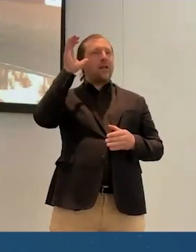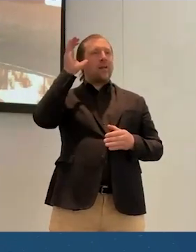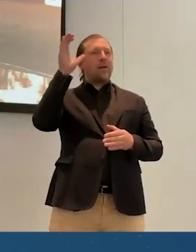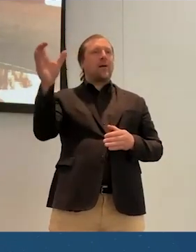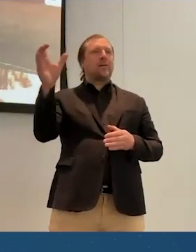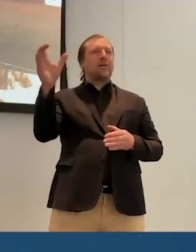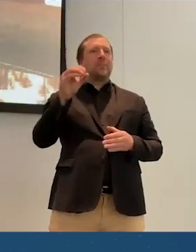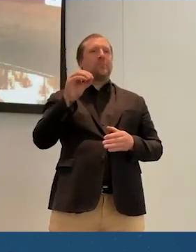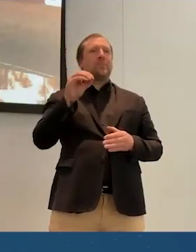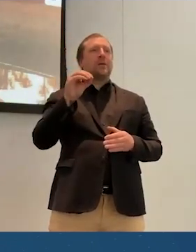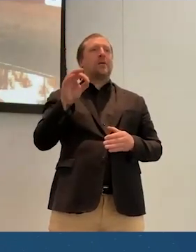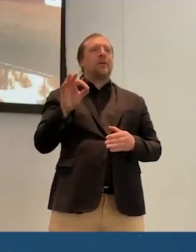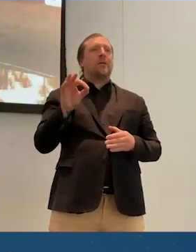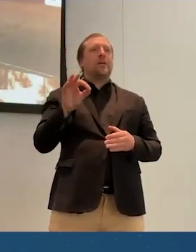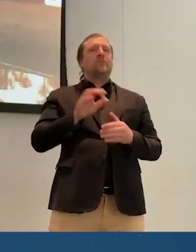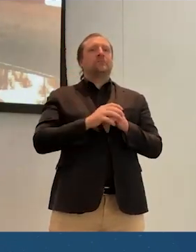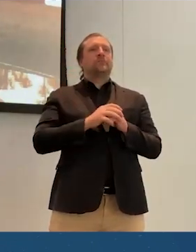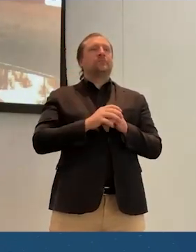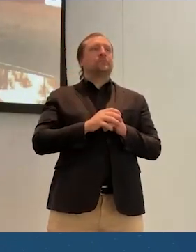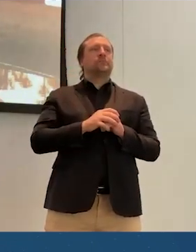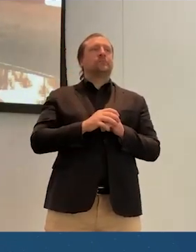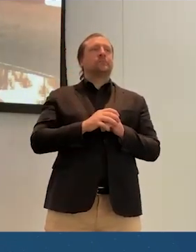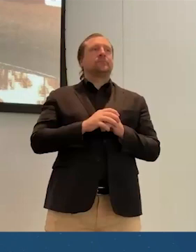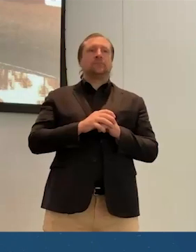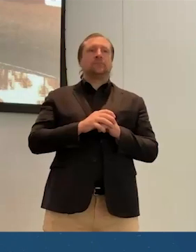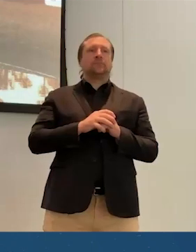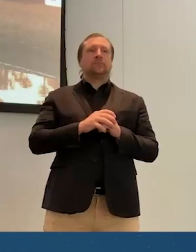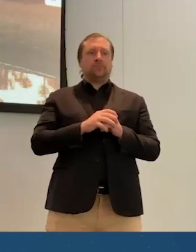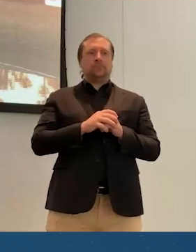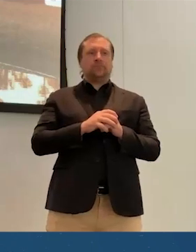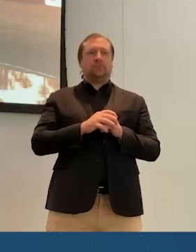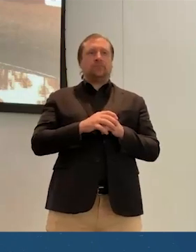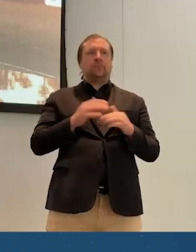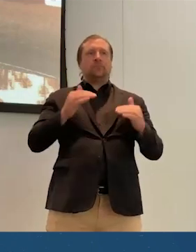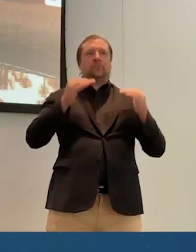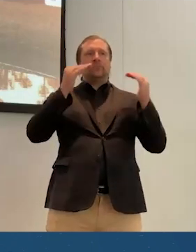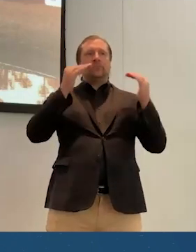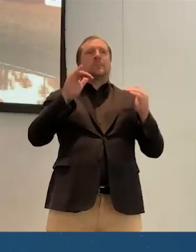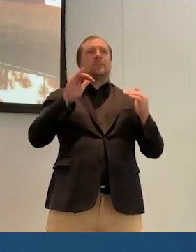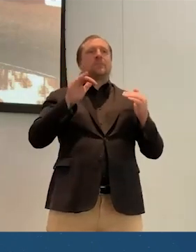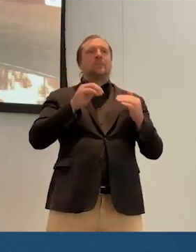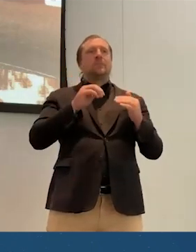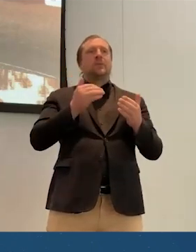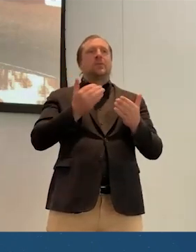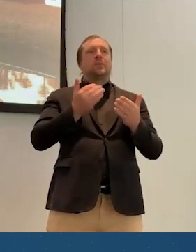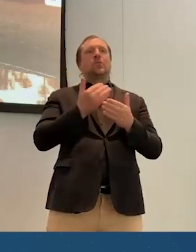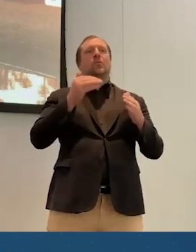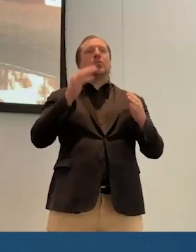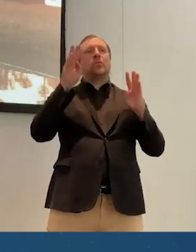into one of the limitless possibilities in here. And this is the picture on the right side.